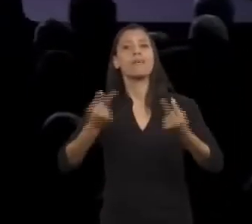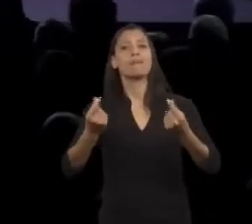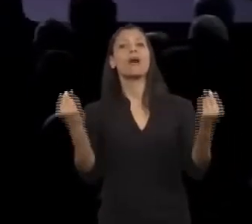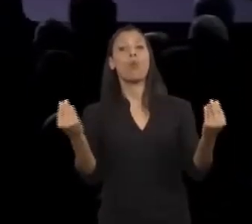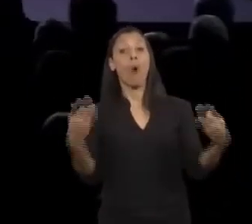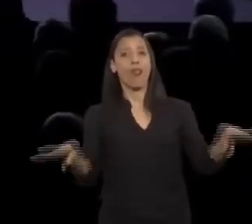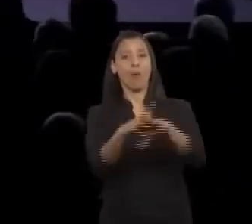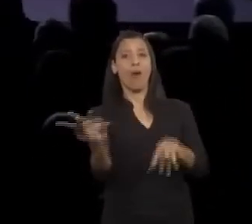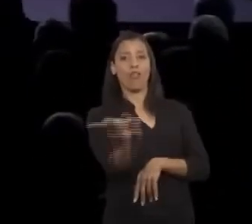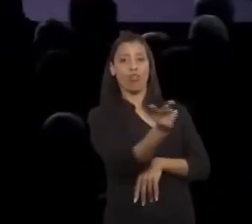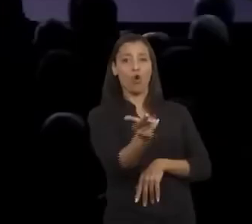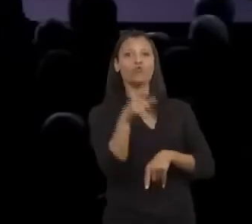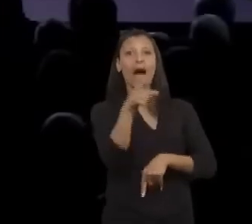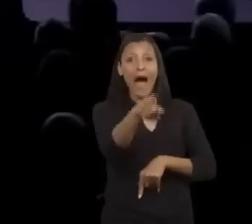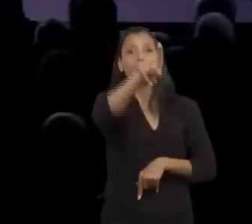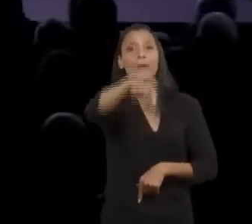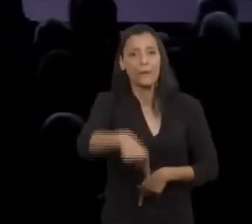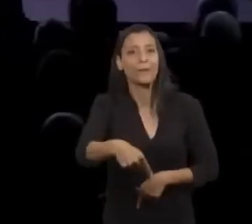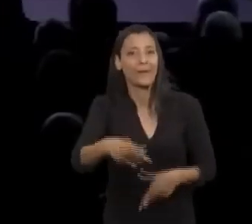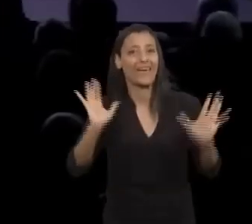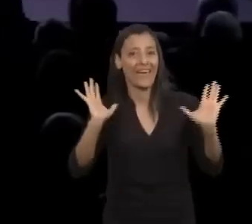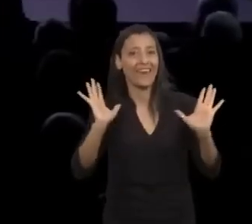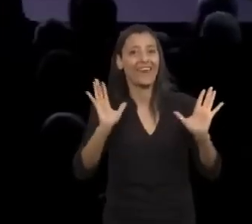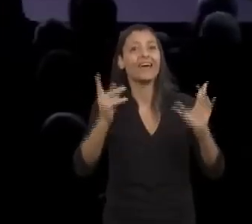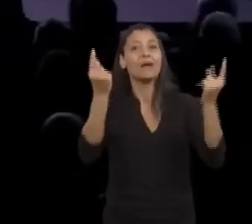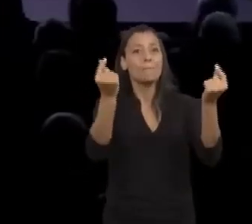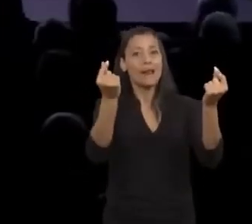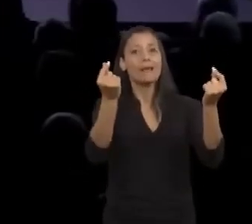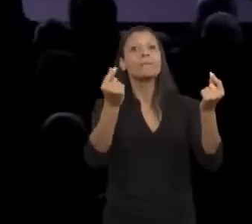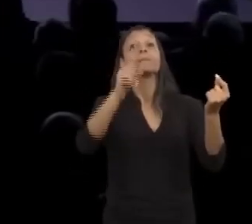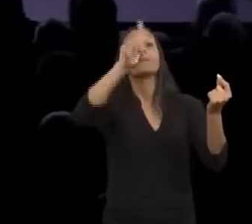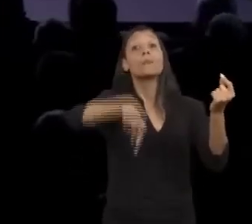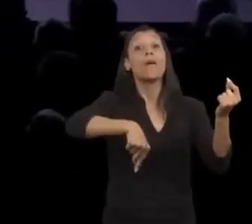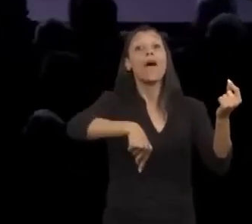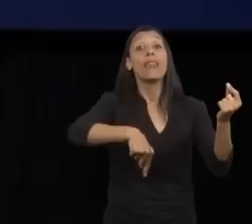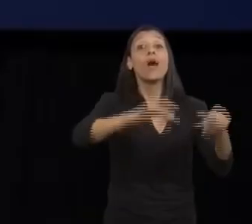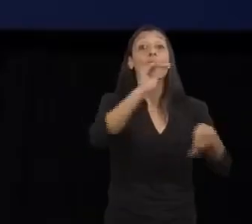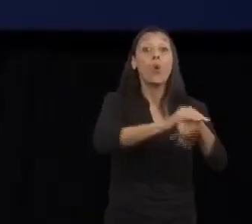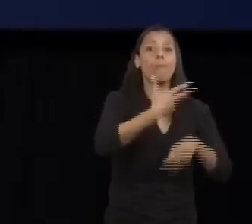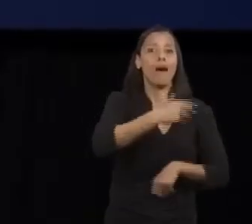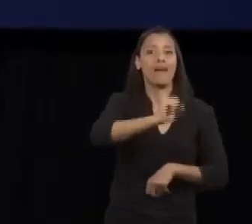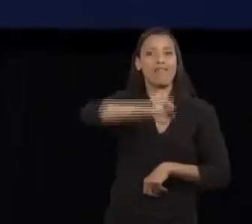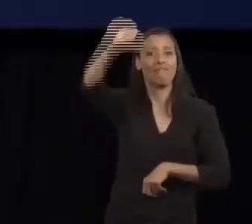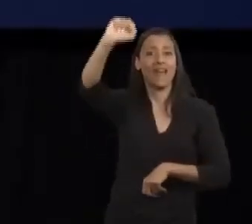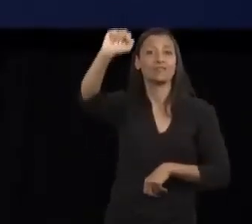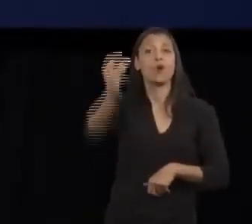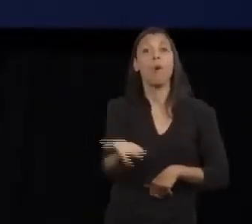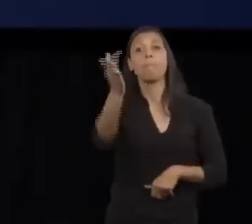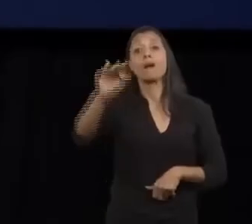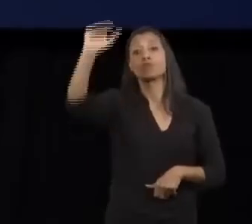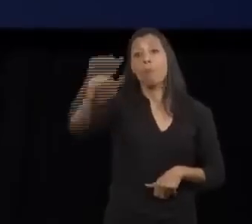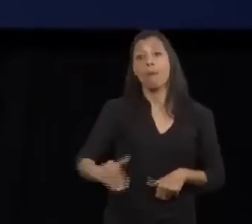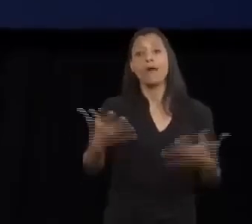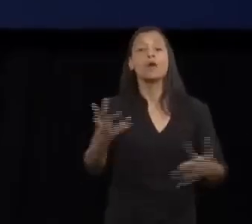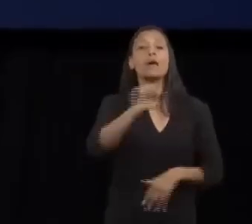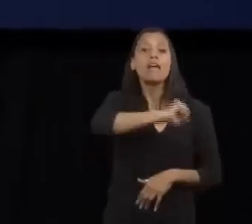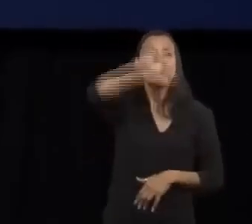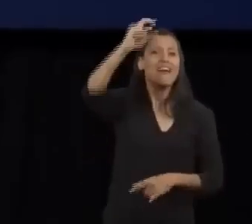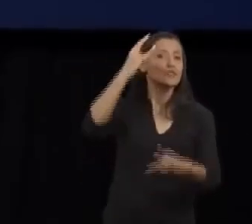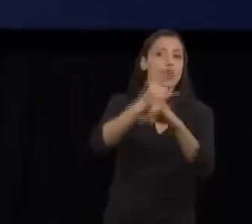Hence, the monetary nature of inflation, that is, inflation is always and everywhere a monetary phenomenon